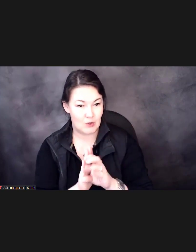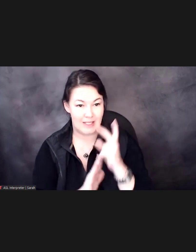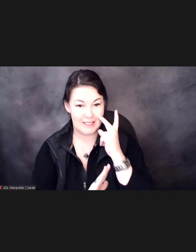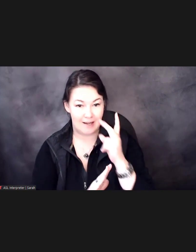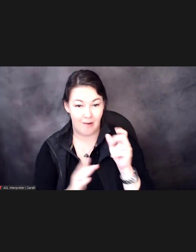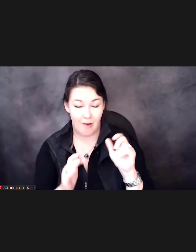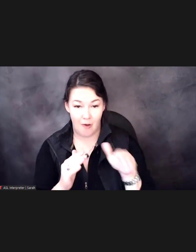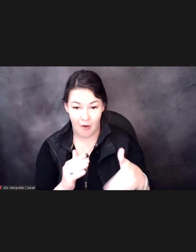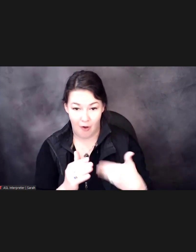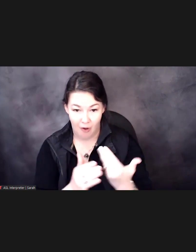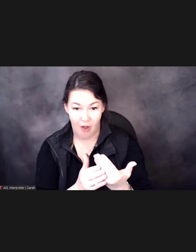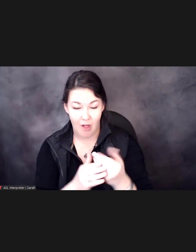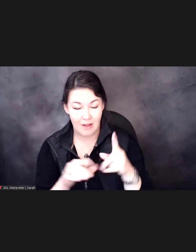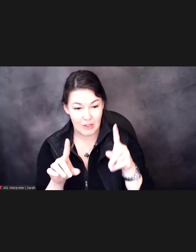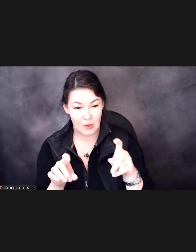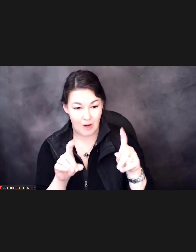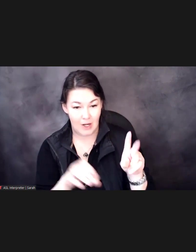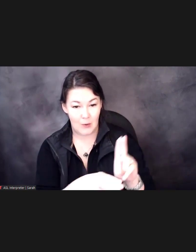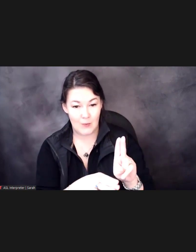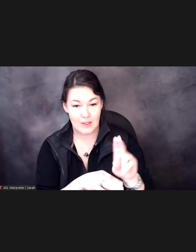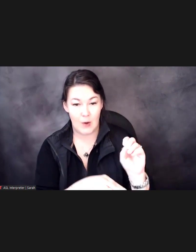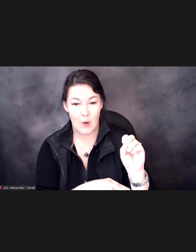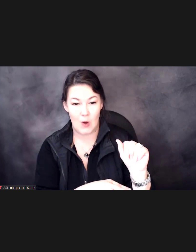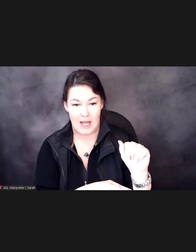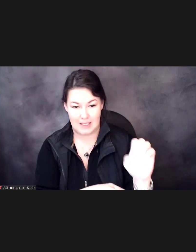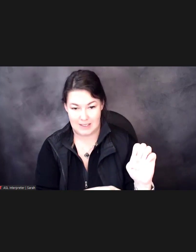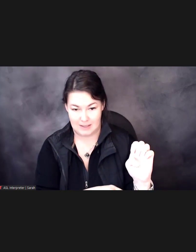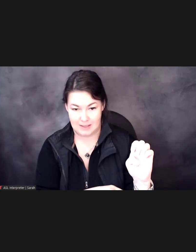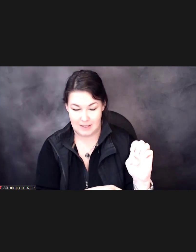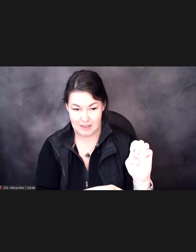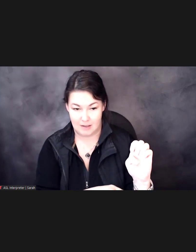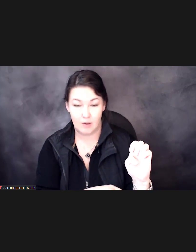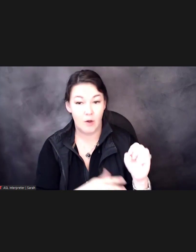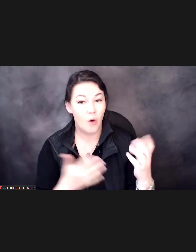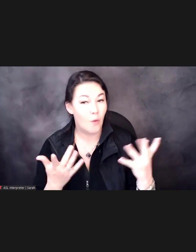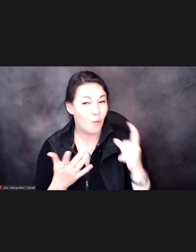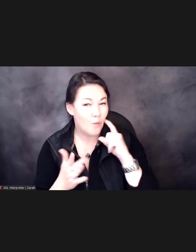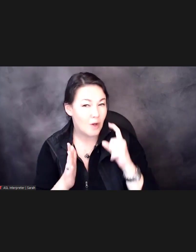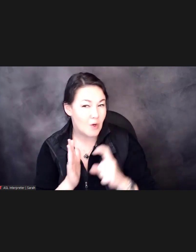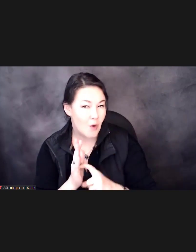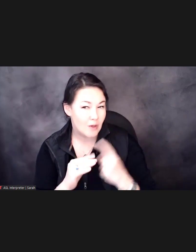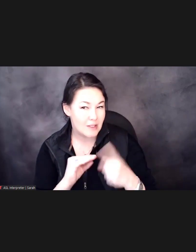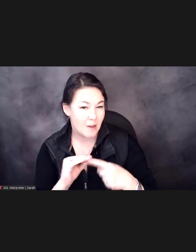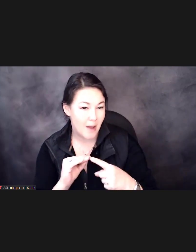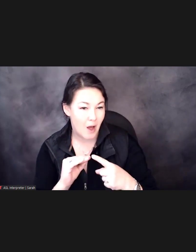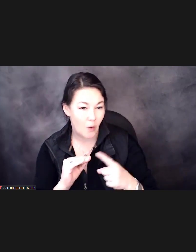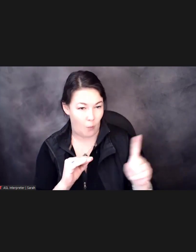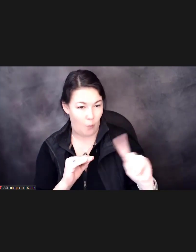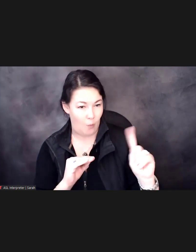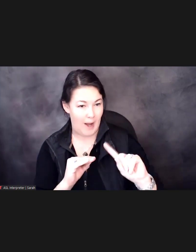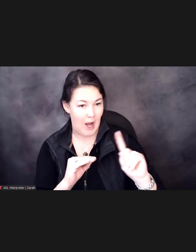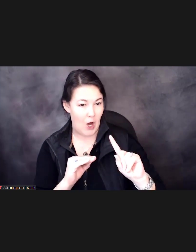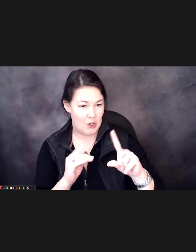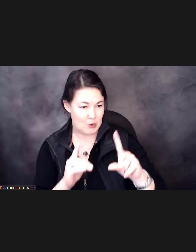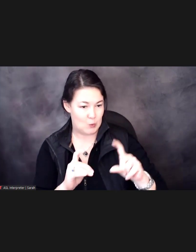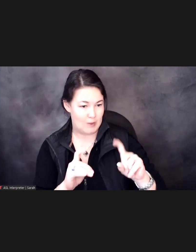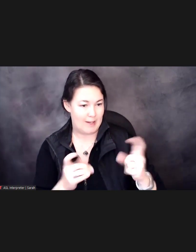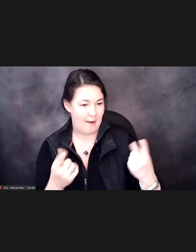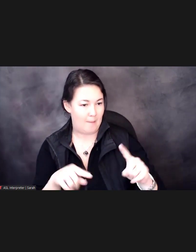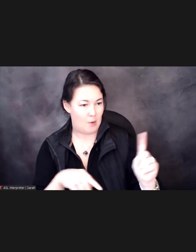These children you see here are all being screened using the OAE method, and what do you notice about where they're being